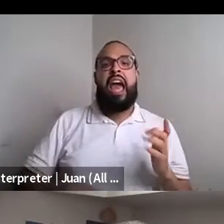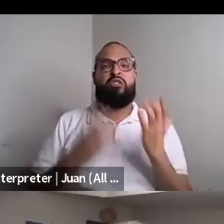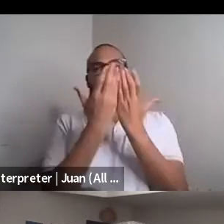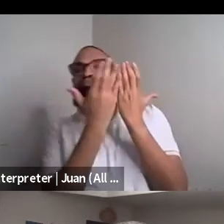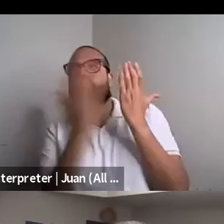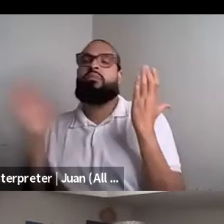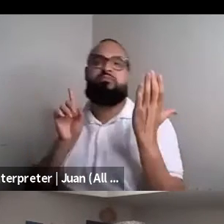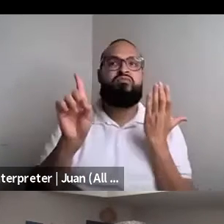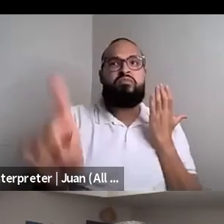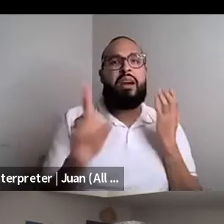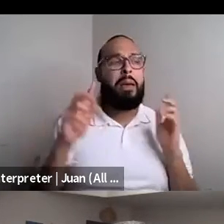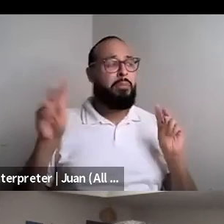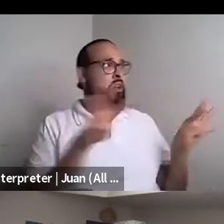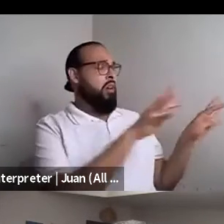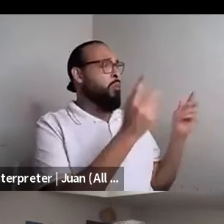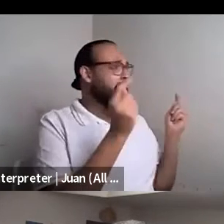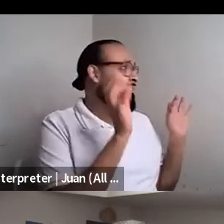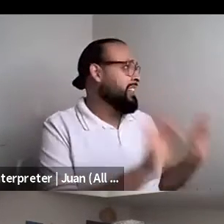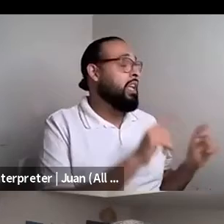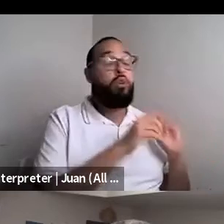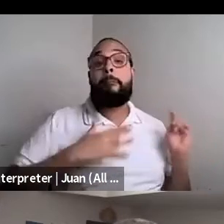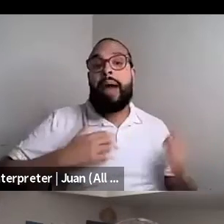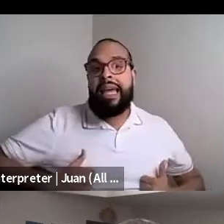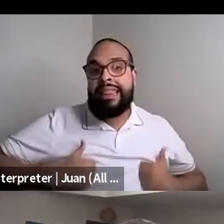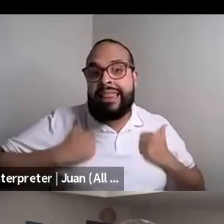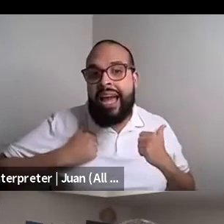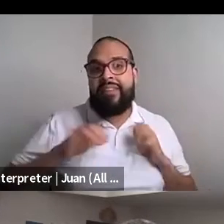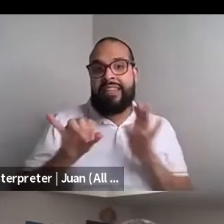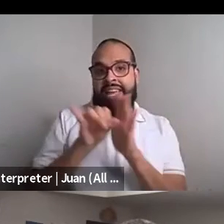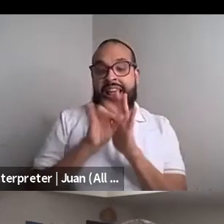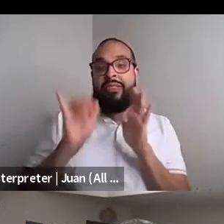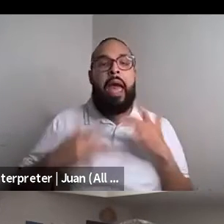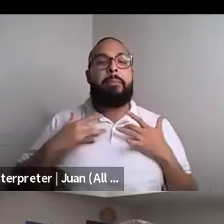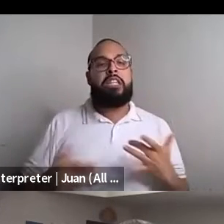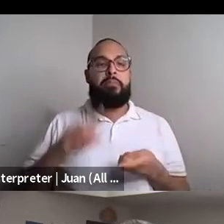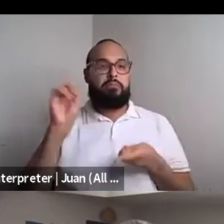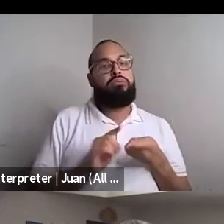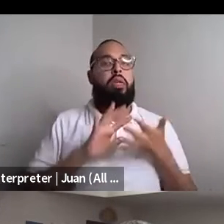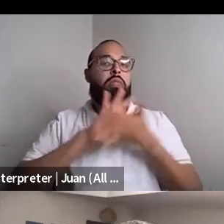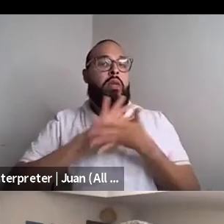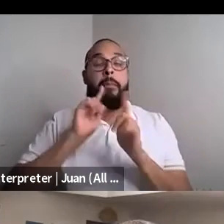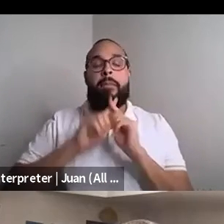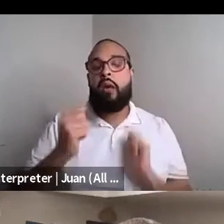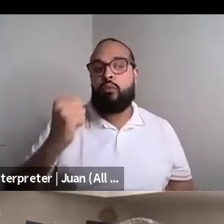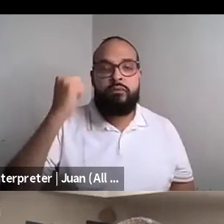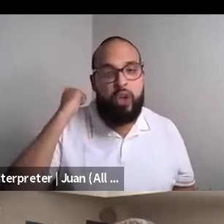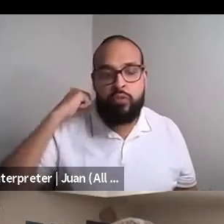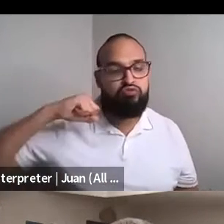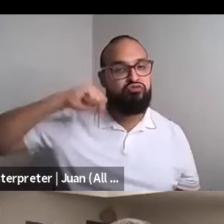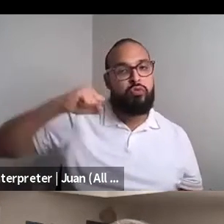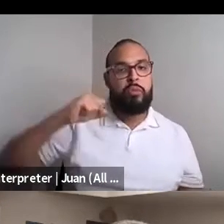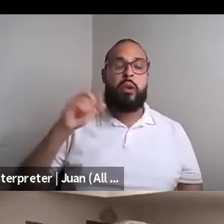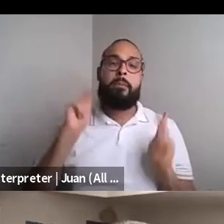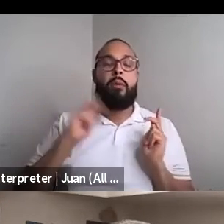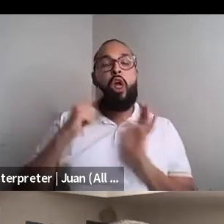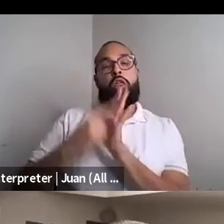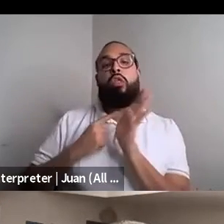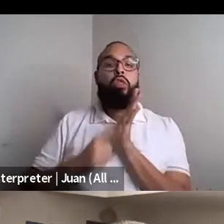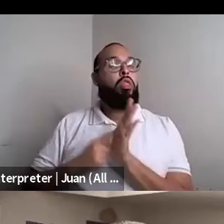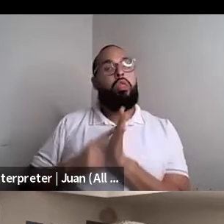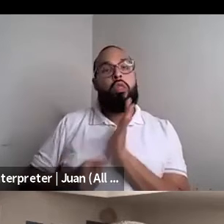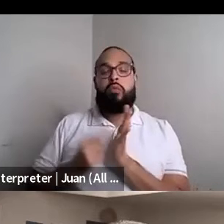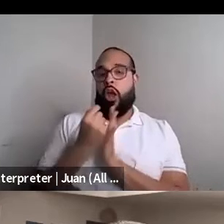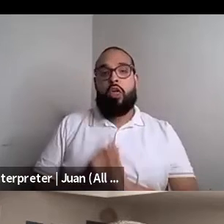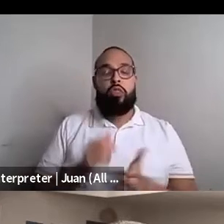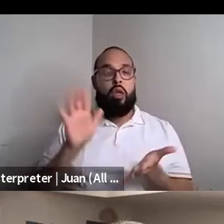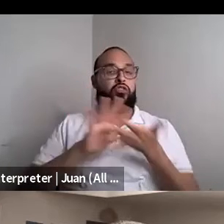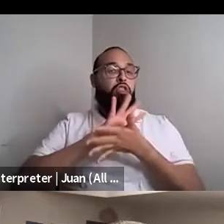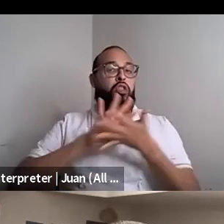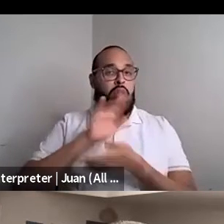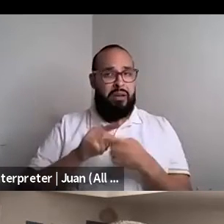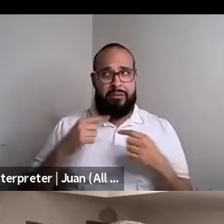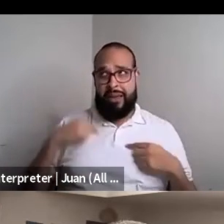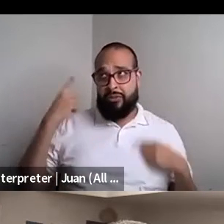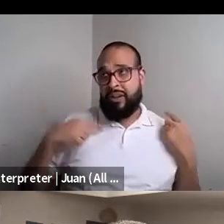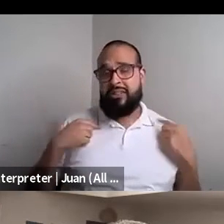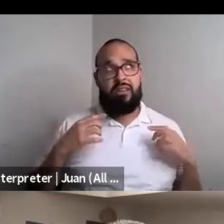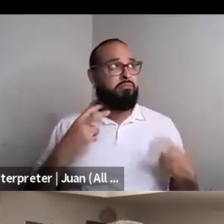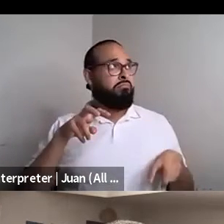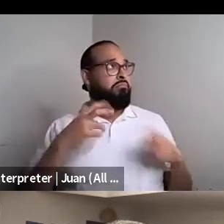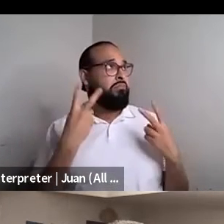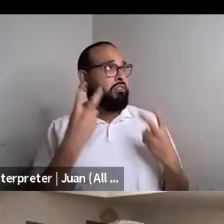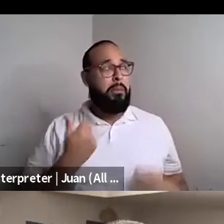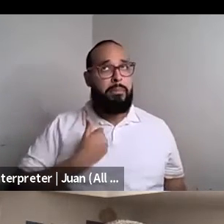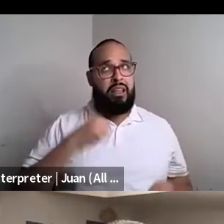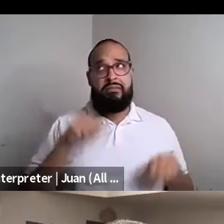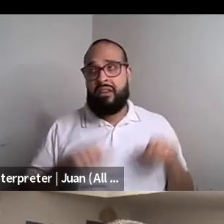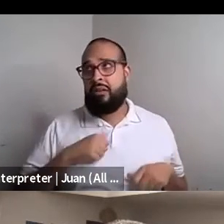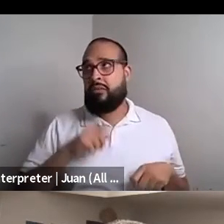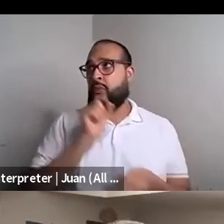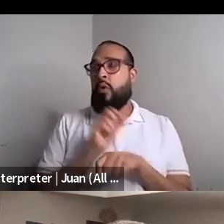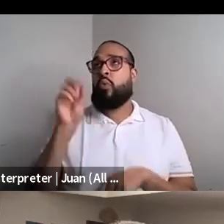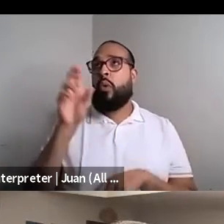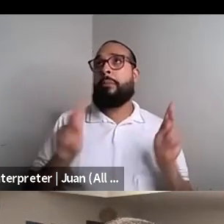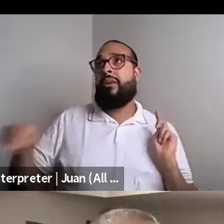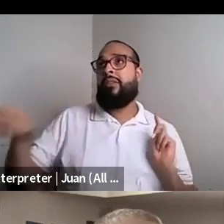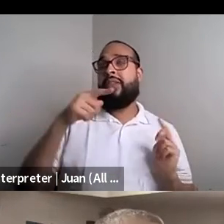Kokumo: So my existence is my existence is since it, but I was used to be edited right and like people call me crazy. But it's like, Am I crazy or are you just a precedent and you don't realize the brilliance that is innately and black nonsense plucking women, bitch. Thank you.